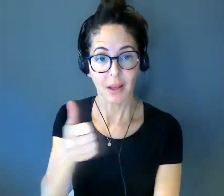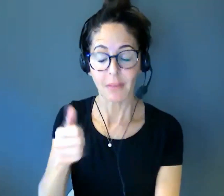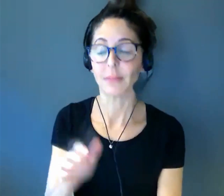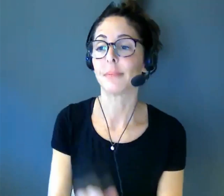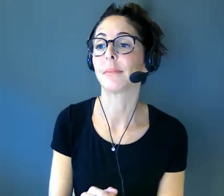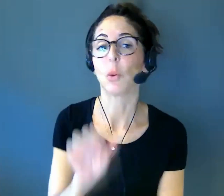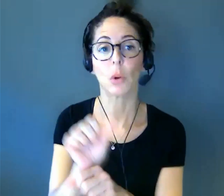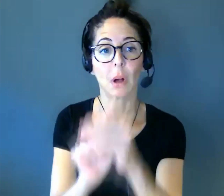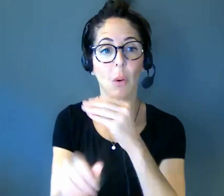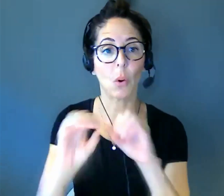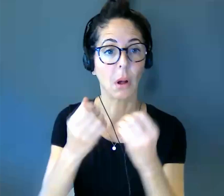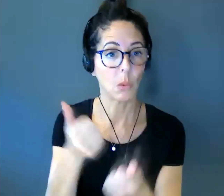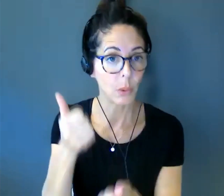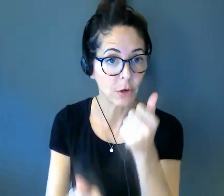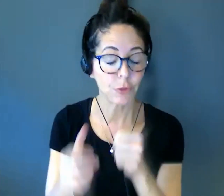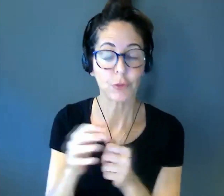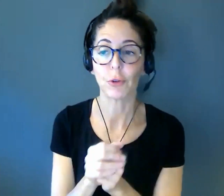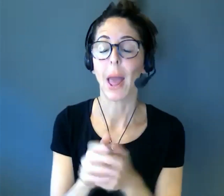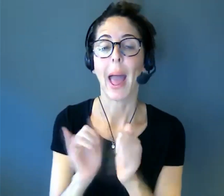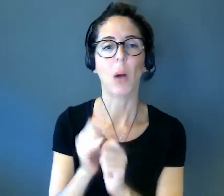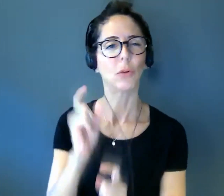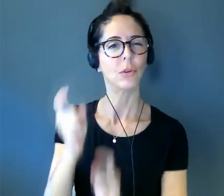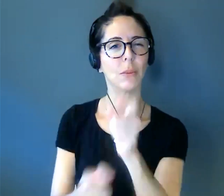and your contributions to disability and rehabilitation research. You're also